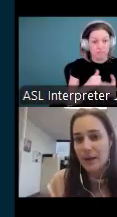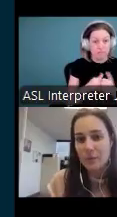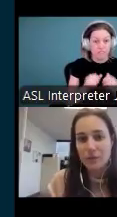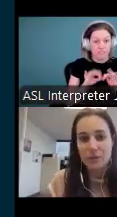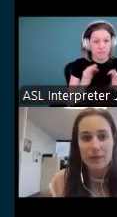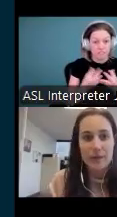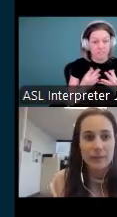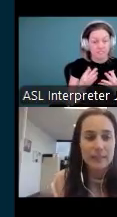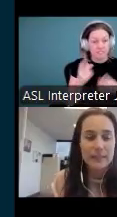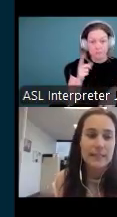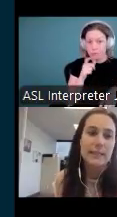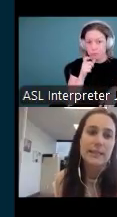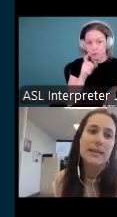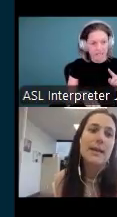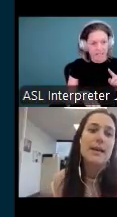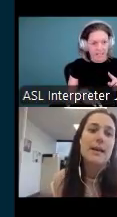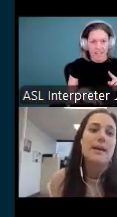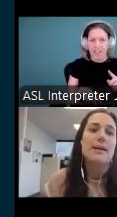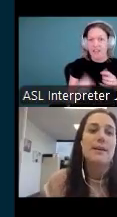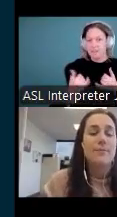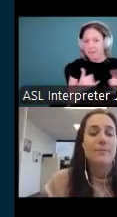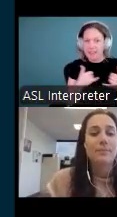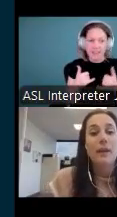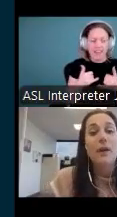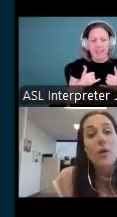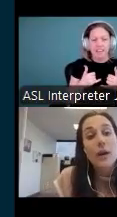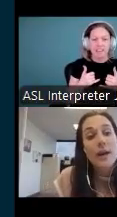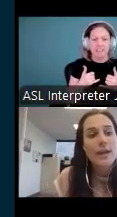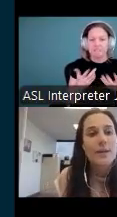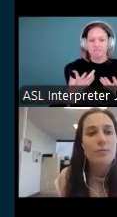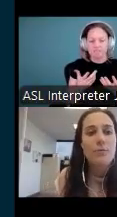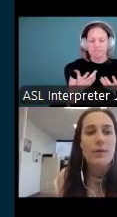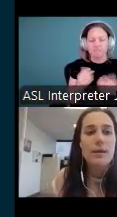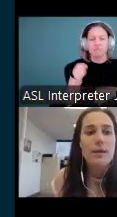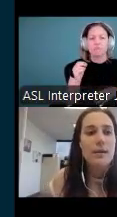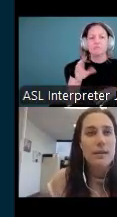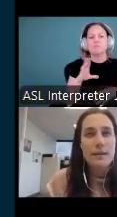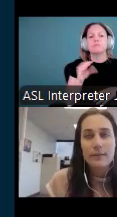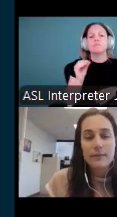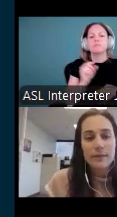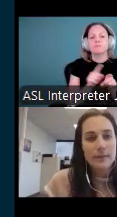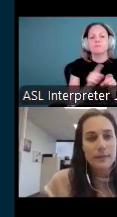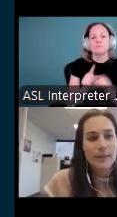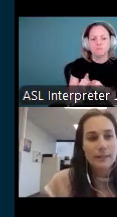able to rough house as easily, oh, and one of the little kids,